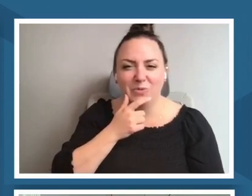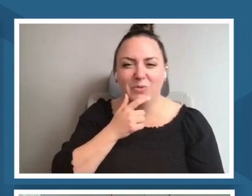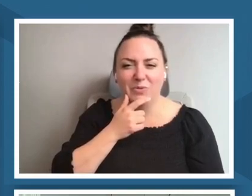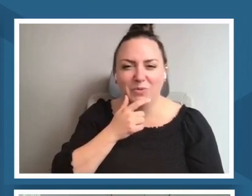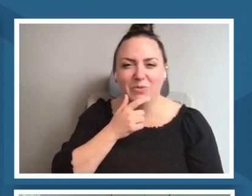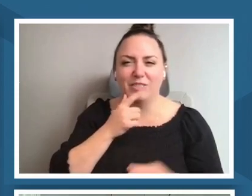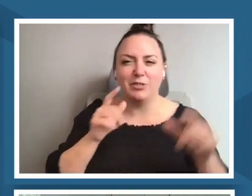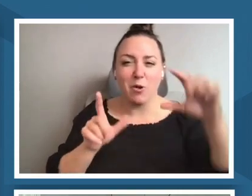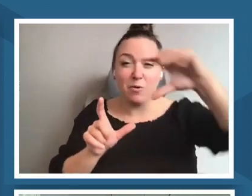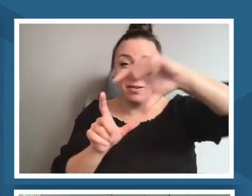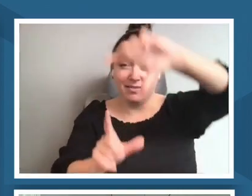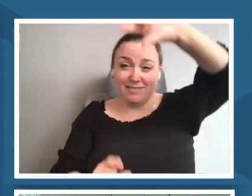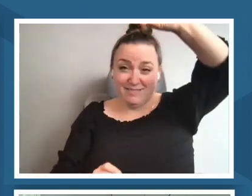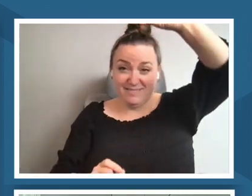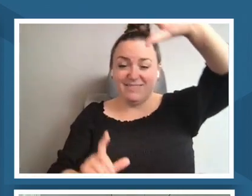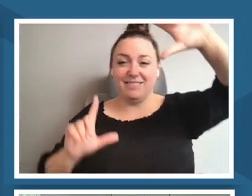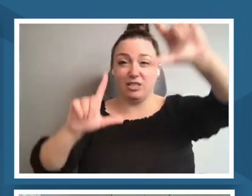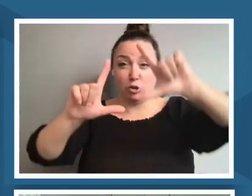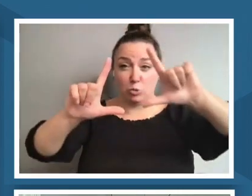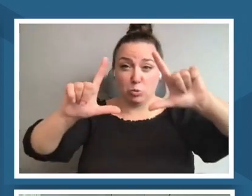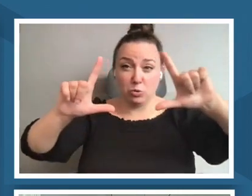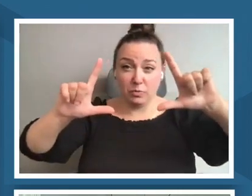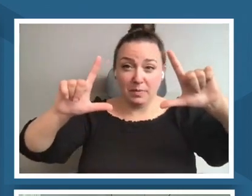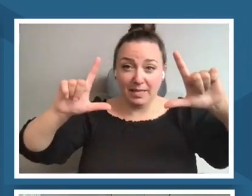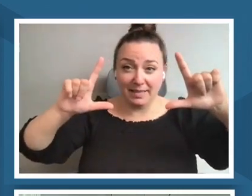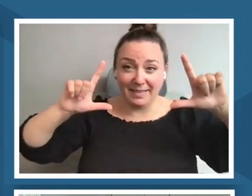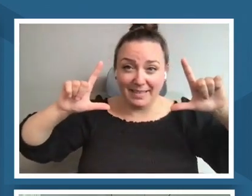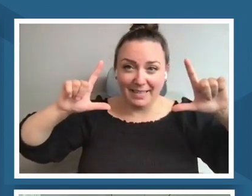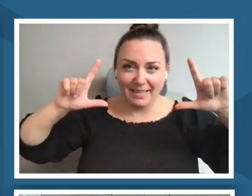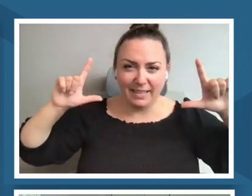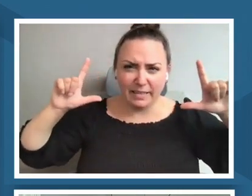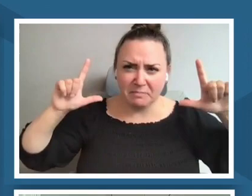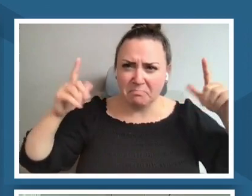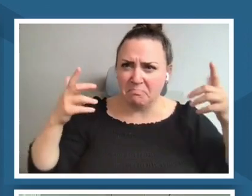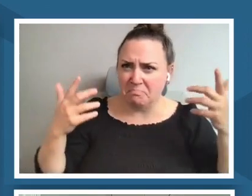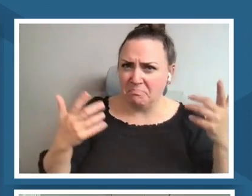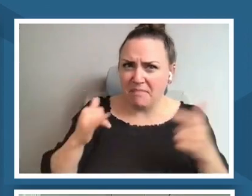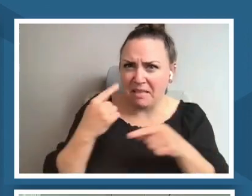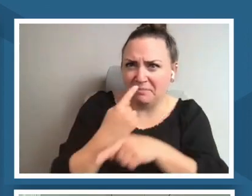zooming us in in the way that you did which is a super practical classroom